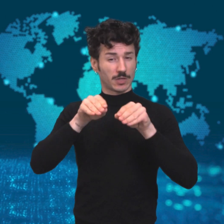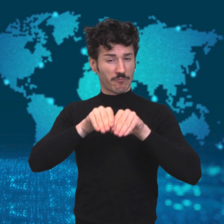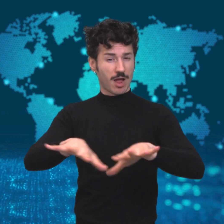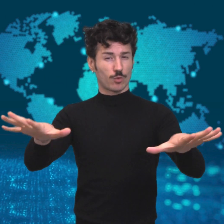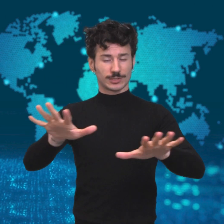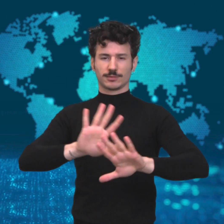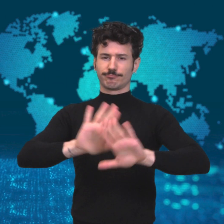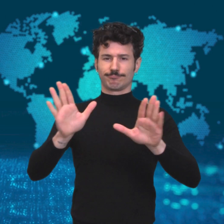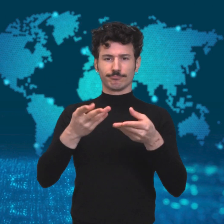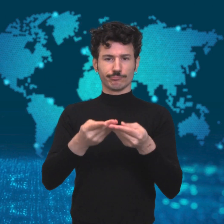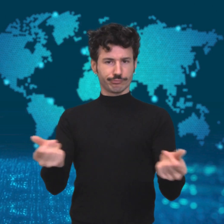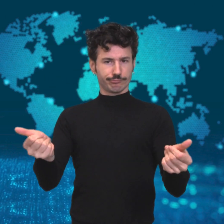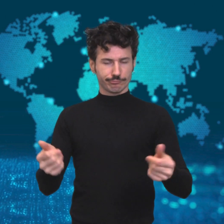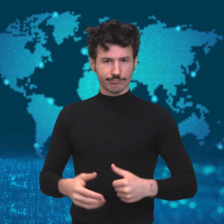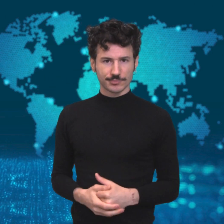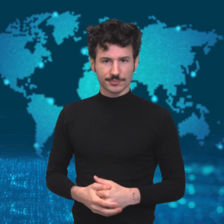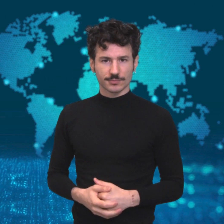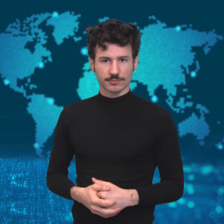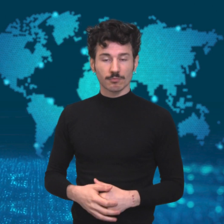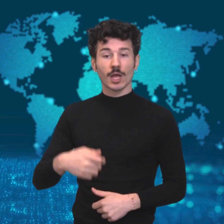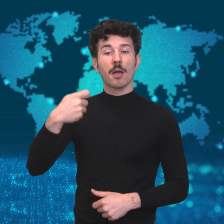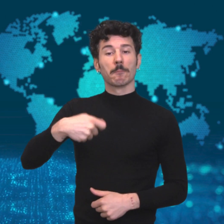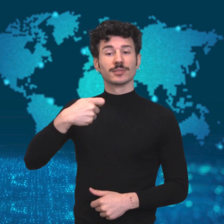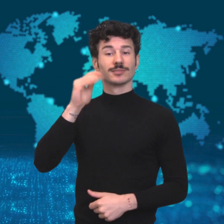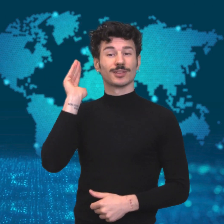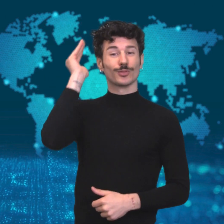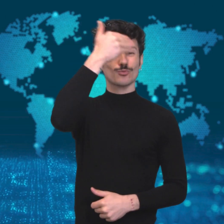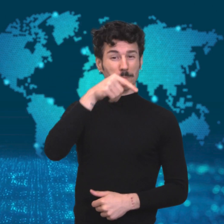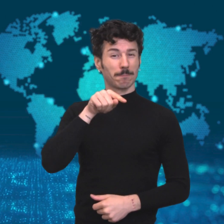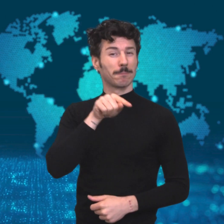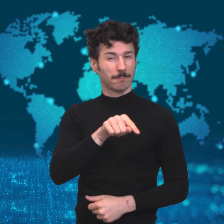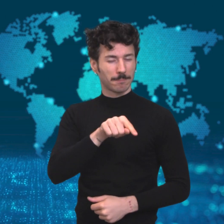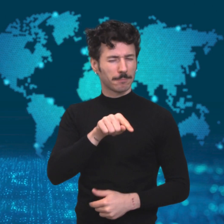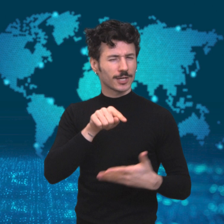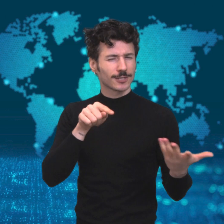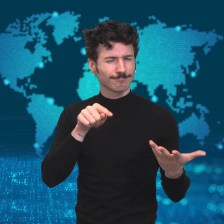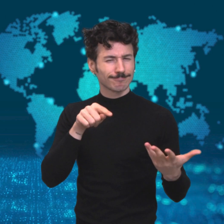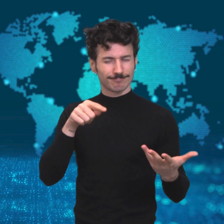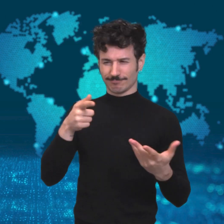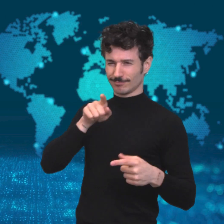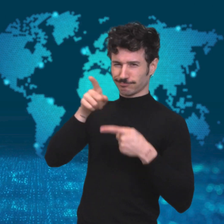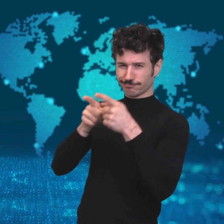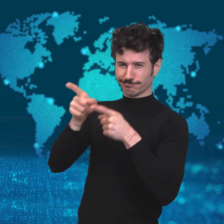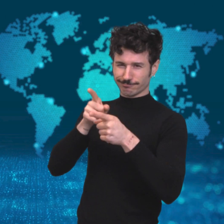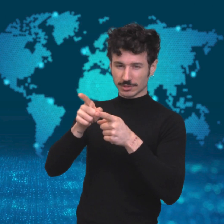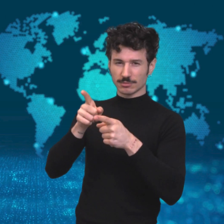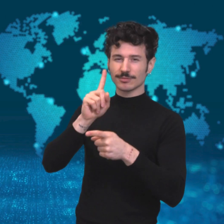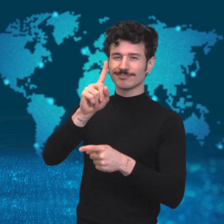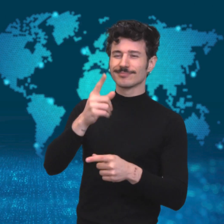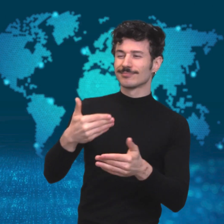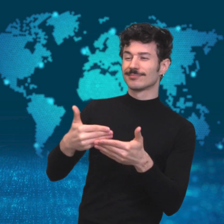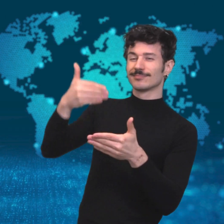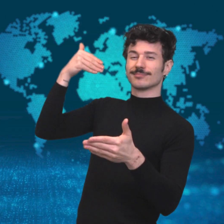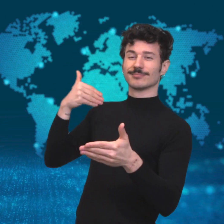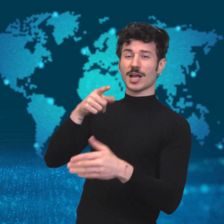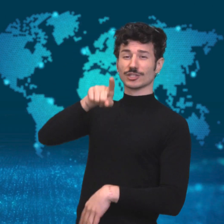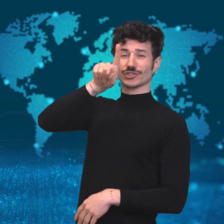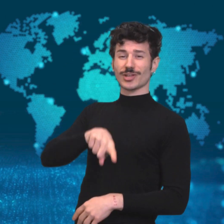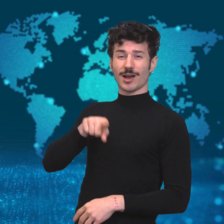and urged full international cooperation to bring the pandemic to its end.